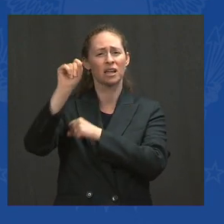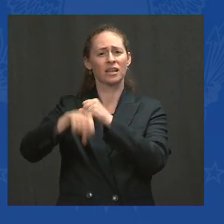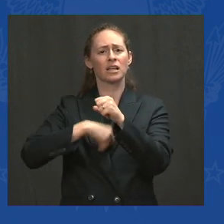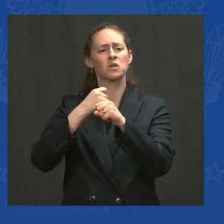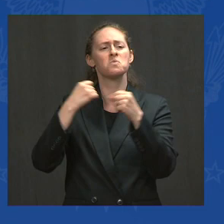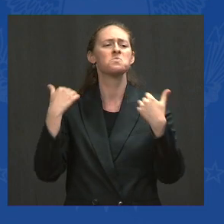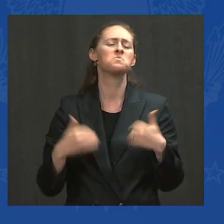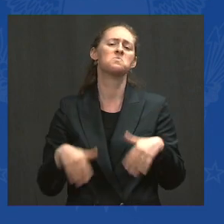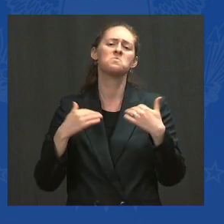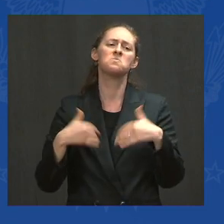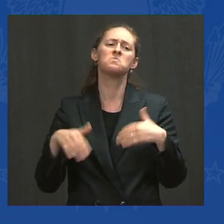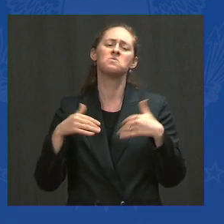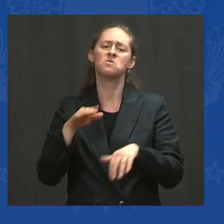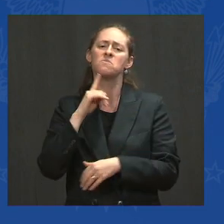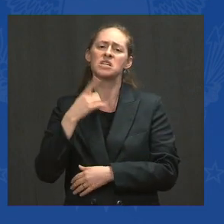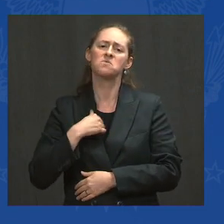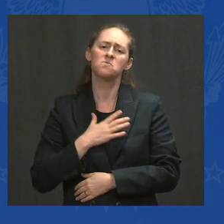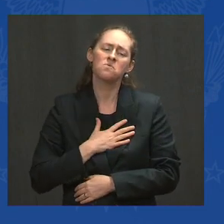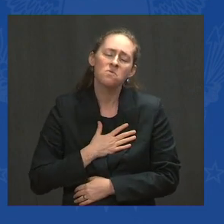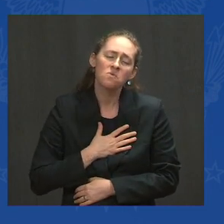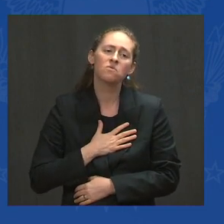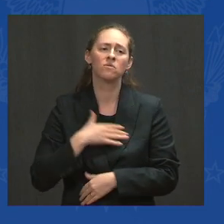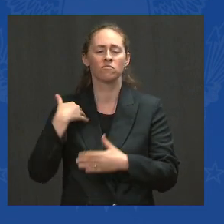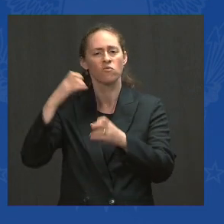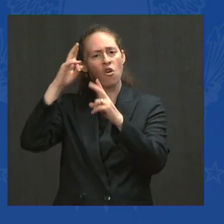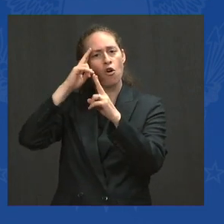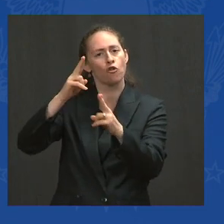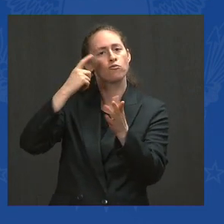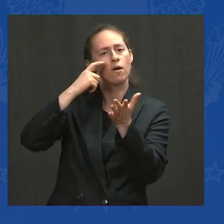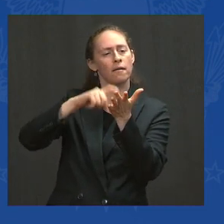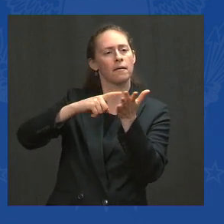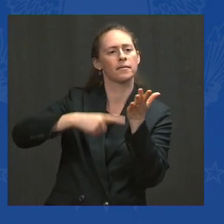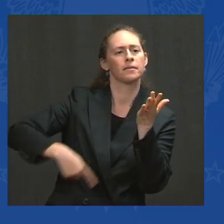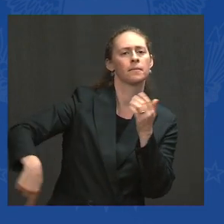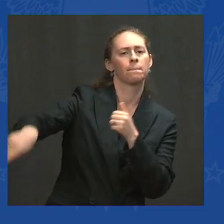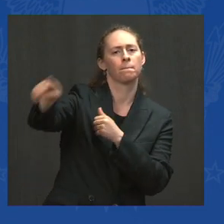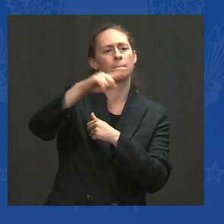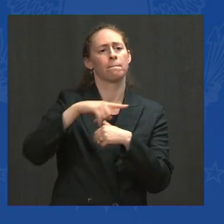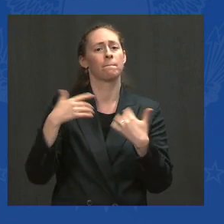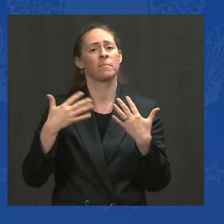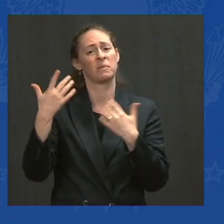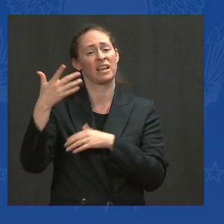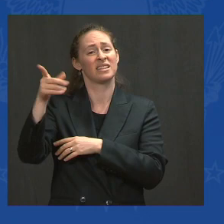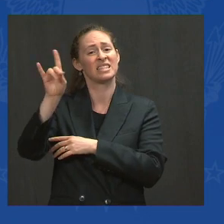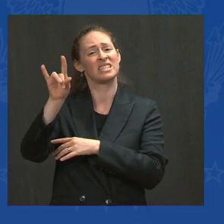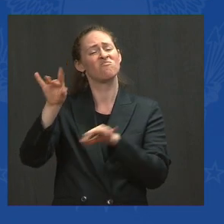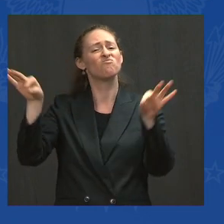I want to honor the significance of what they've accomplished and the great personal risk